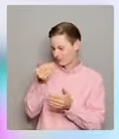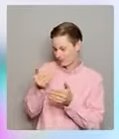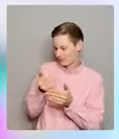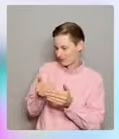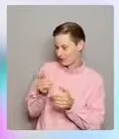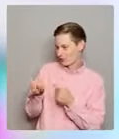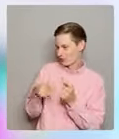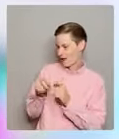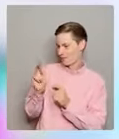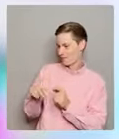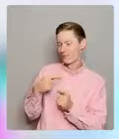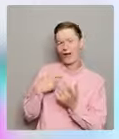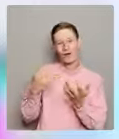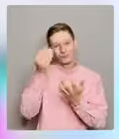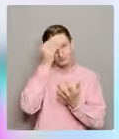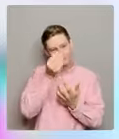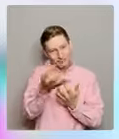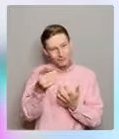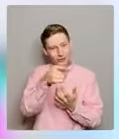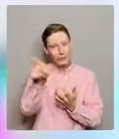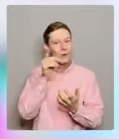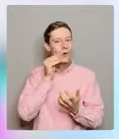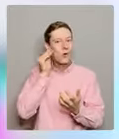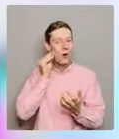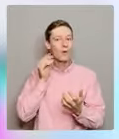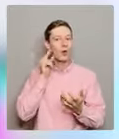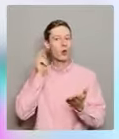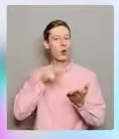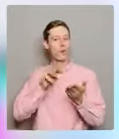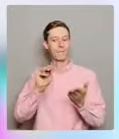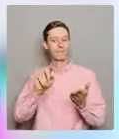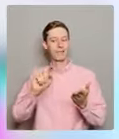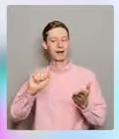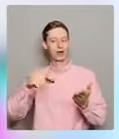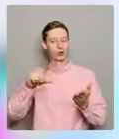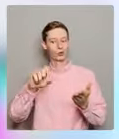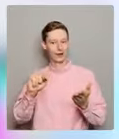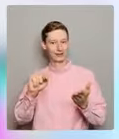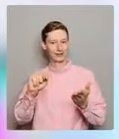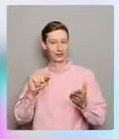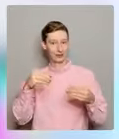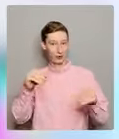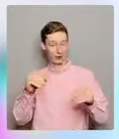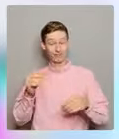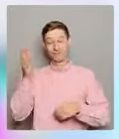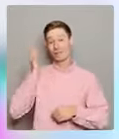I wanna call attention to the folks at home for a huge feature on the Meta Quest store.